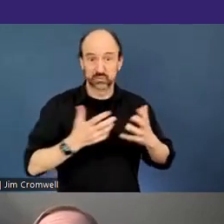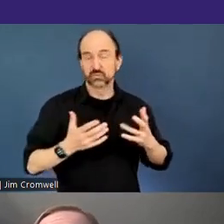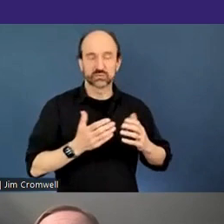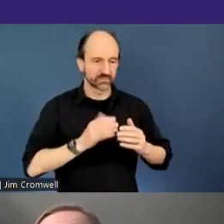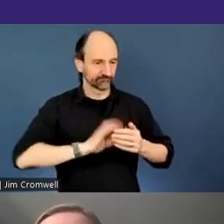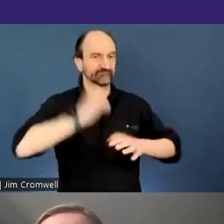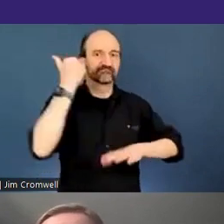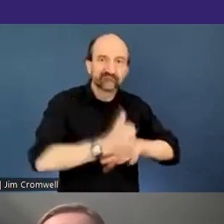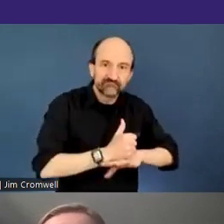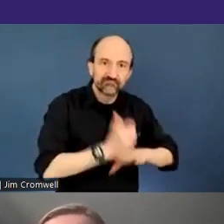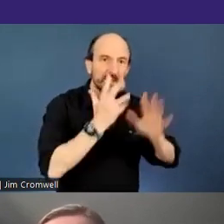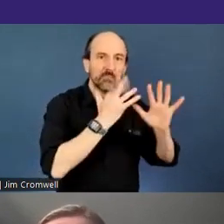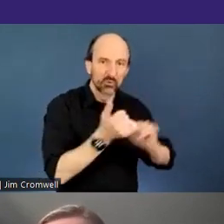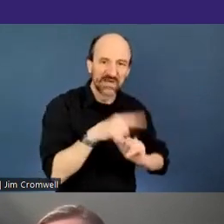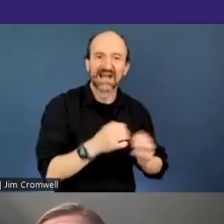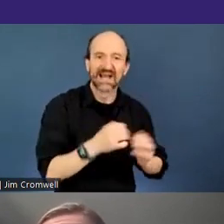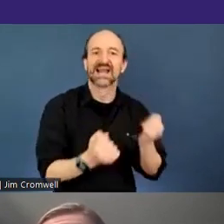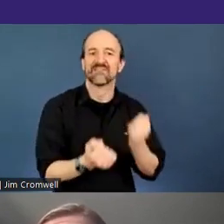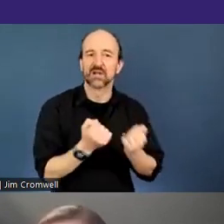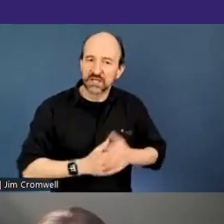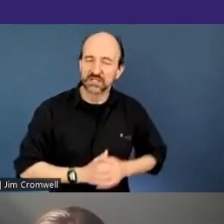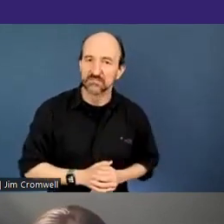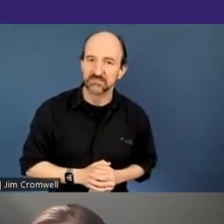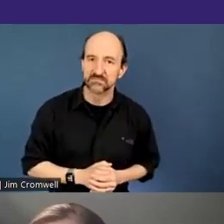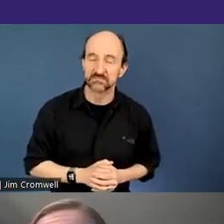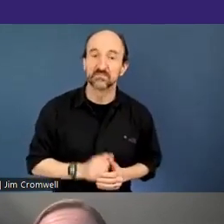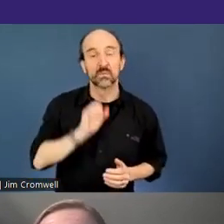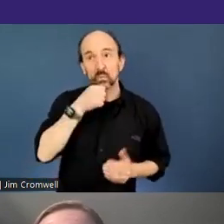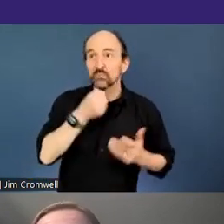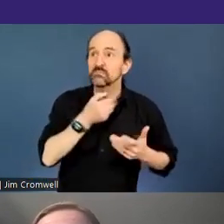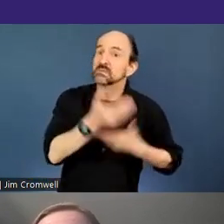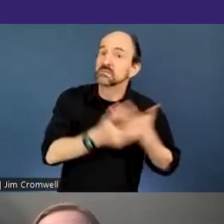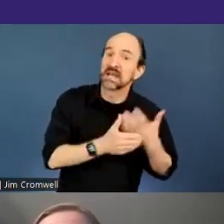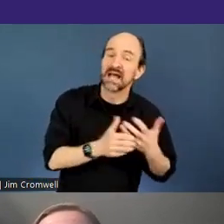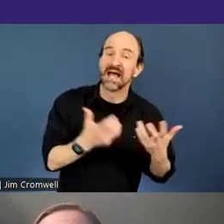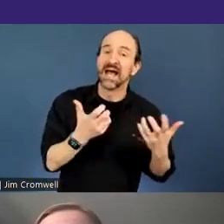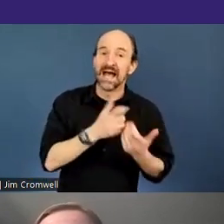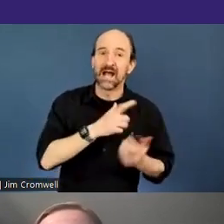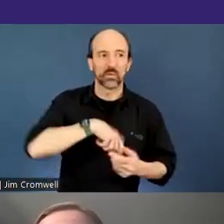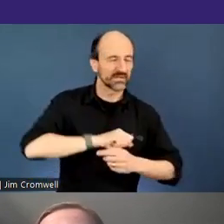We will share with you how we have operationalised within our